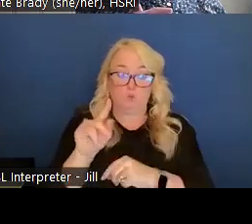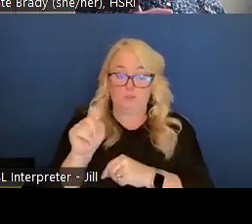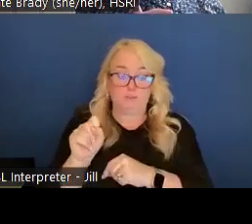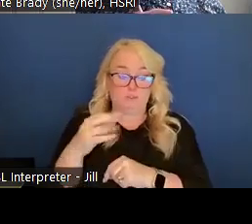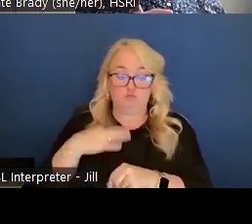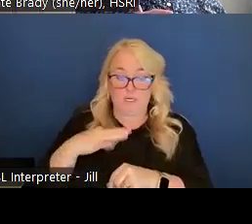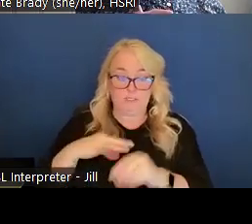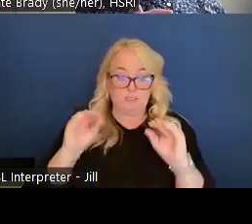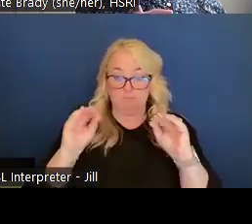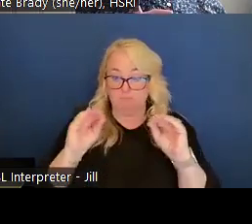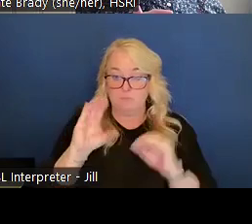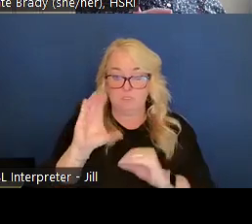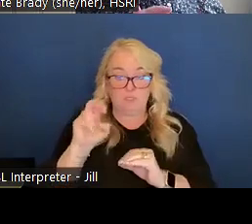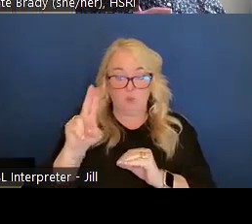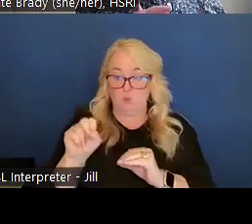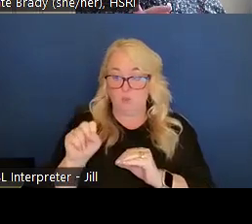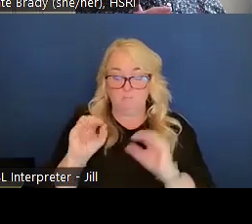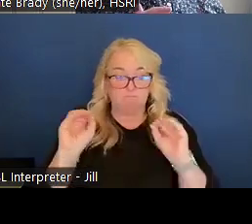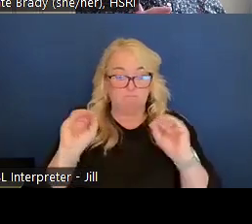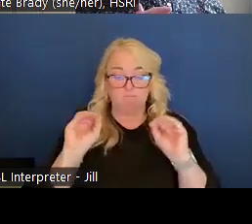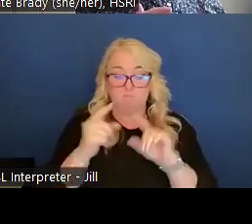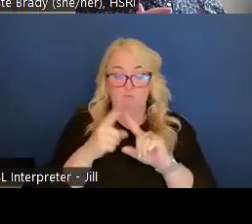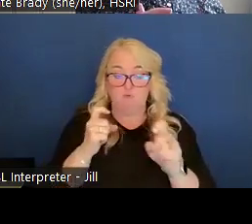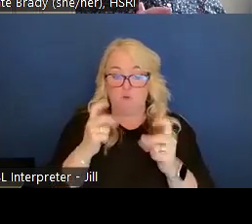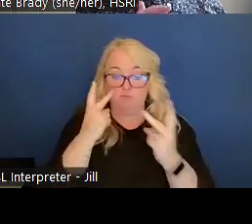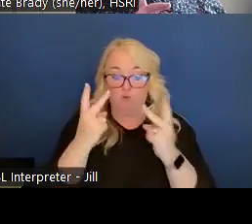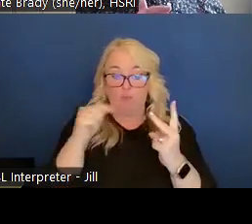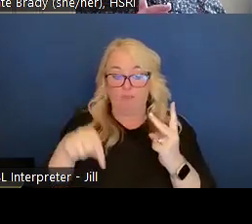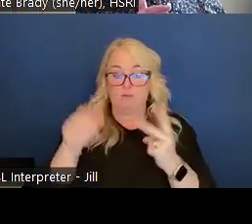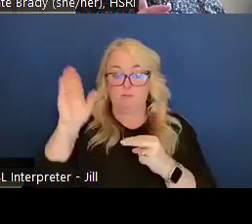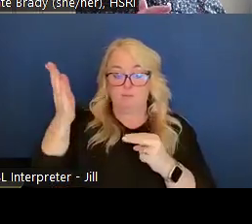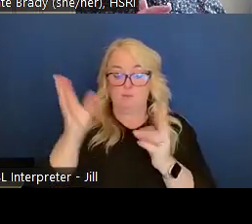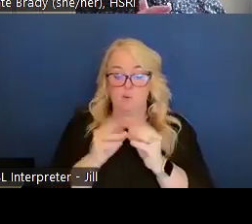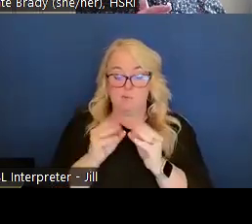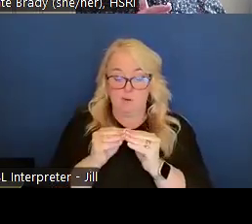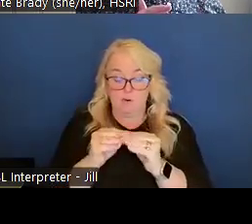won't be able to get CEUs from viewing this webinar. Our